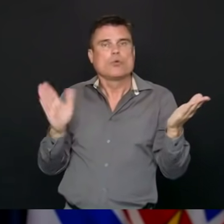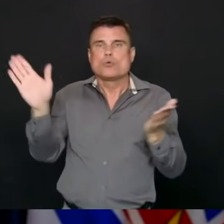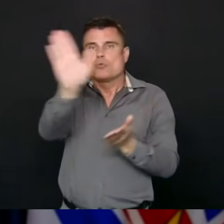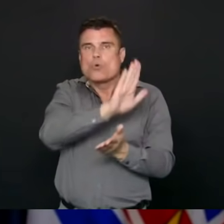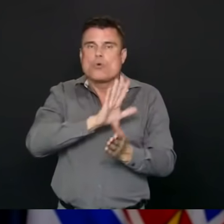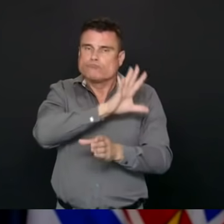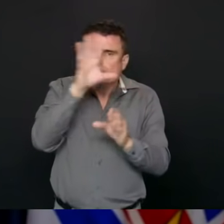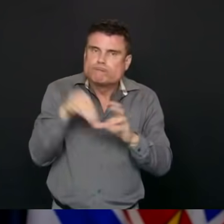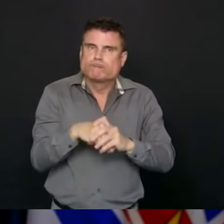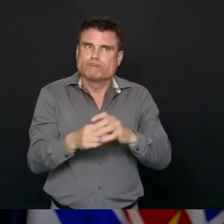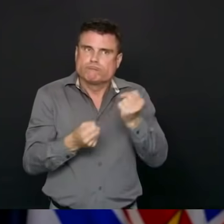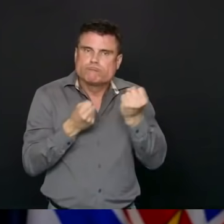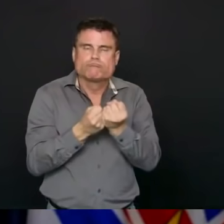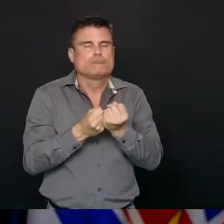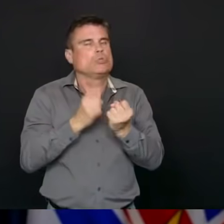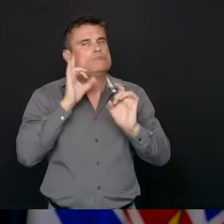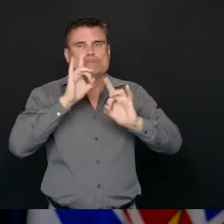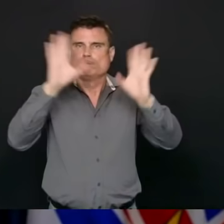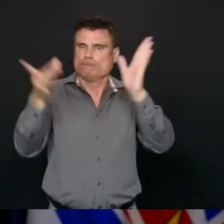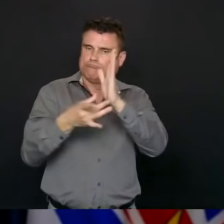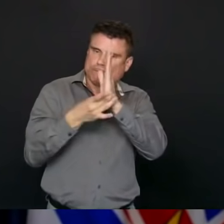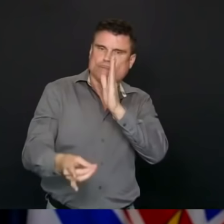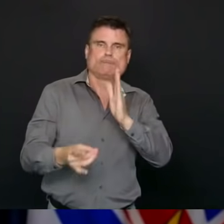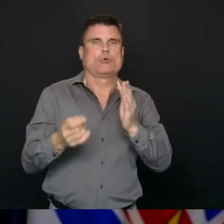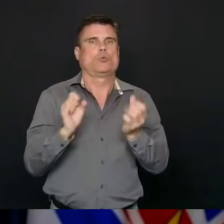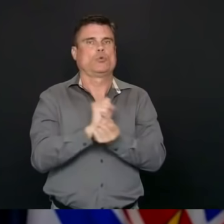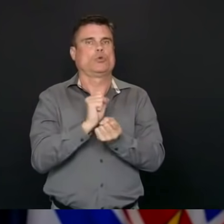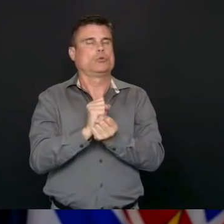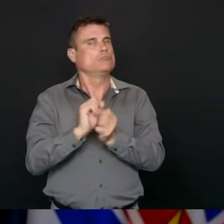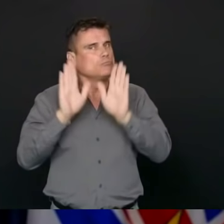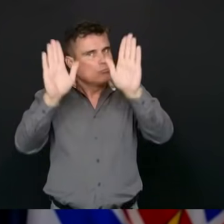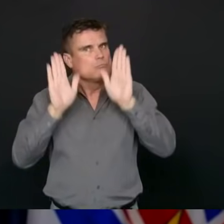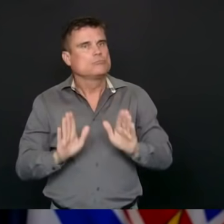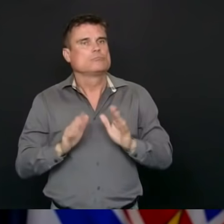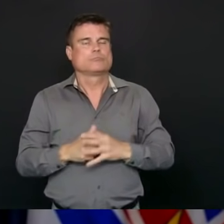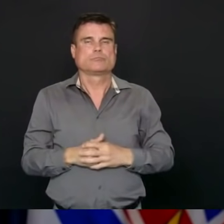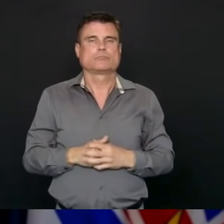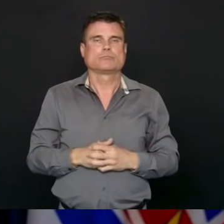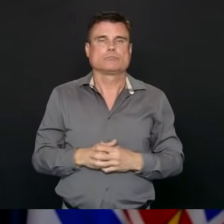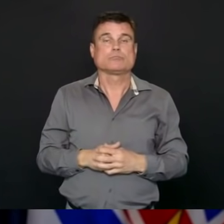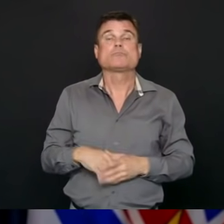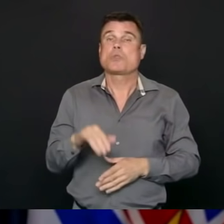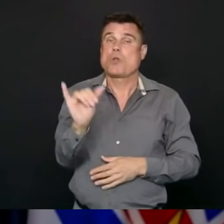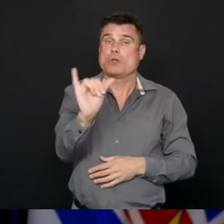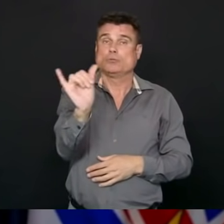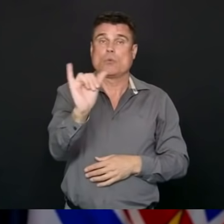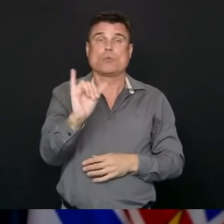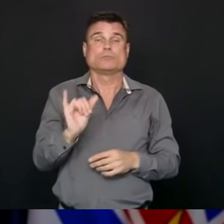surgery, I want to thank all of them for their extraordinary work in this difficult time on the issue of surgery.